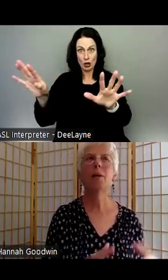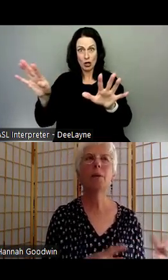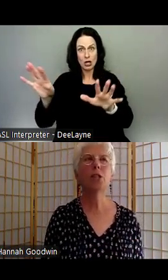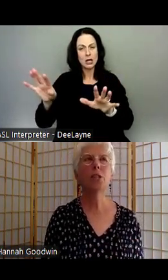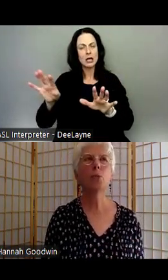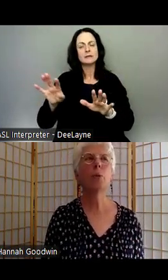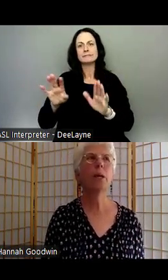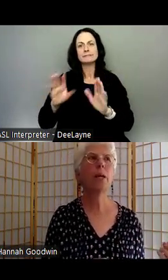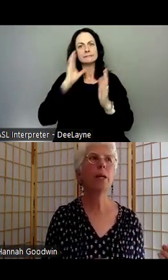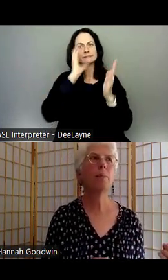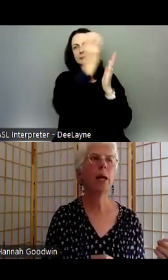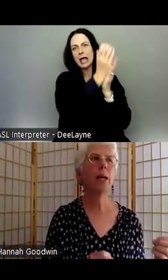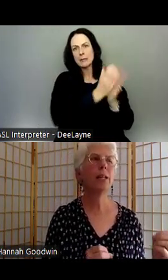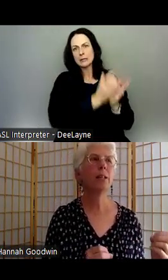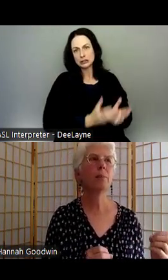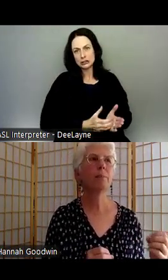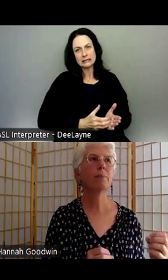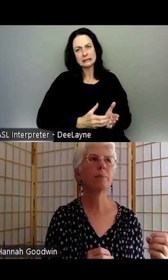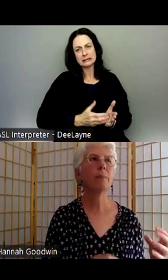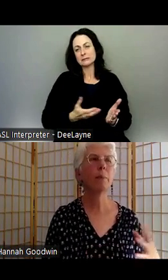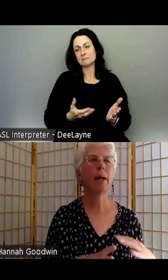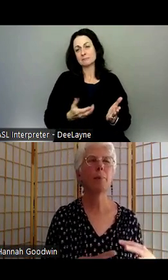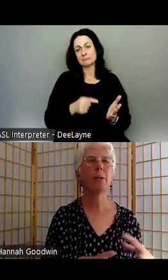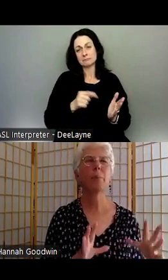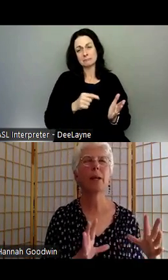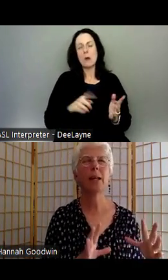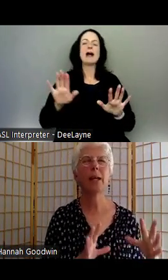the images would be made. Let me back up a little bit.